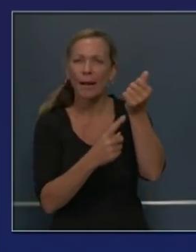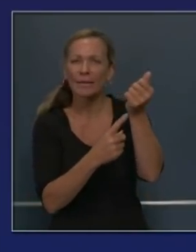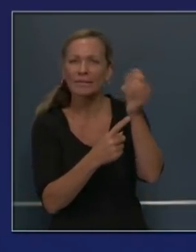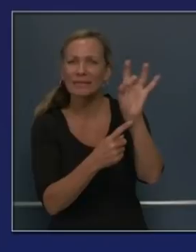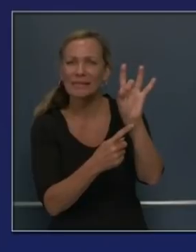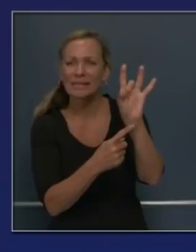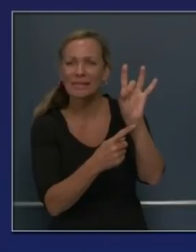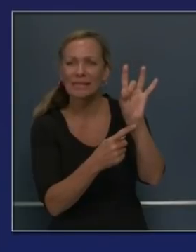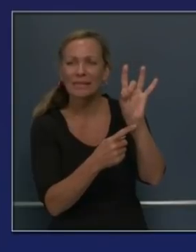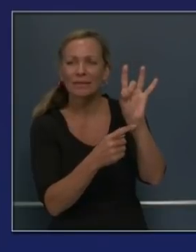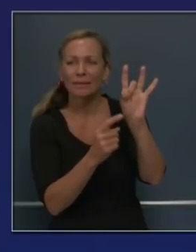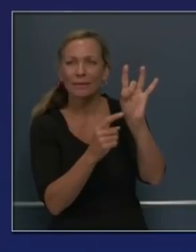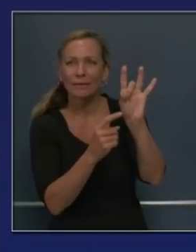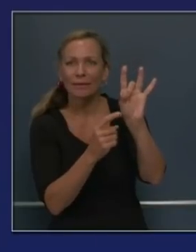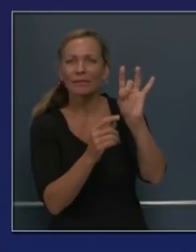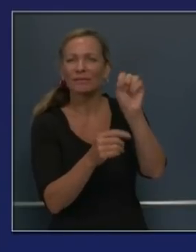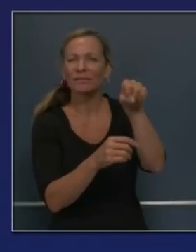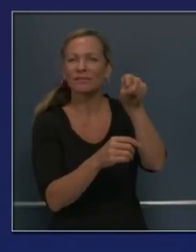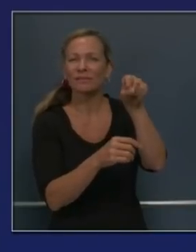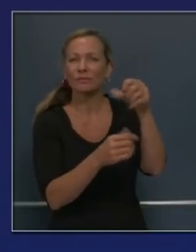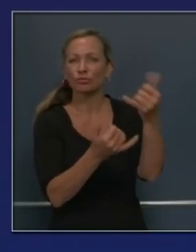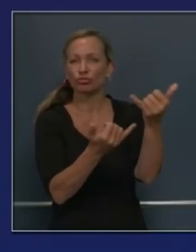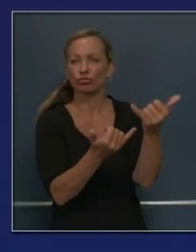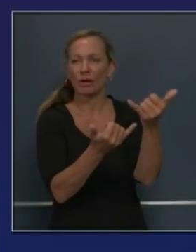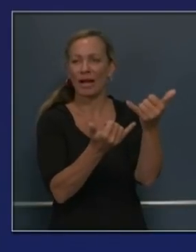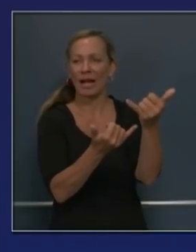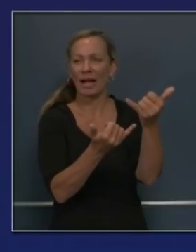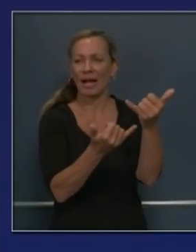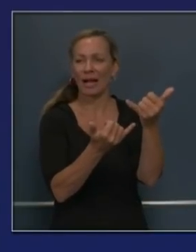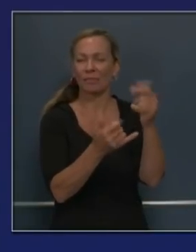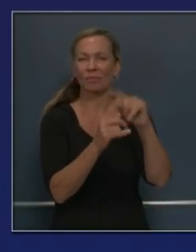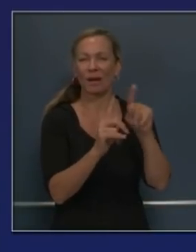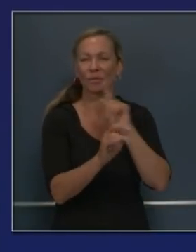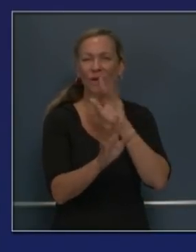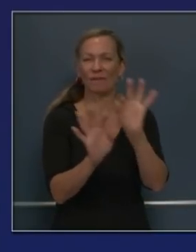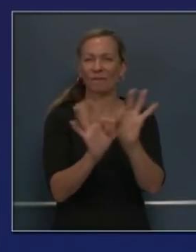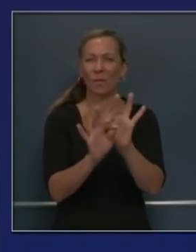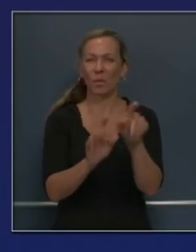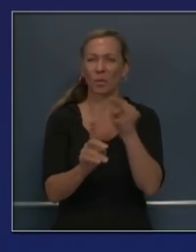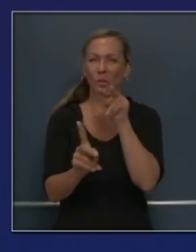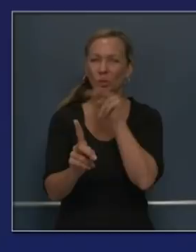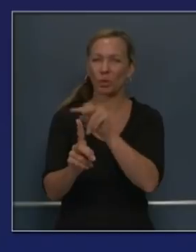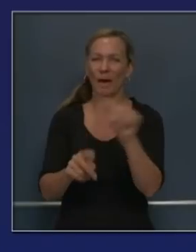AVERAGE, 128 ON AVERAGE LOSING THEIR LIVES TO COVID-19. DON'T BE MISLED BY THAT 18